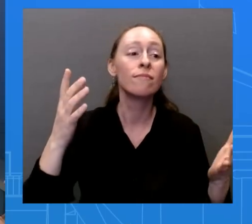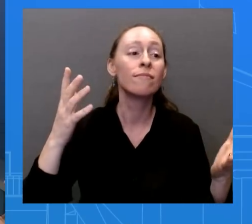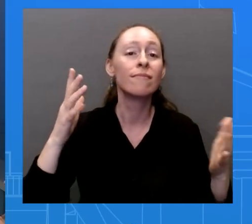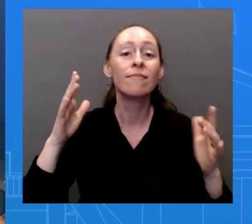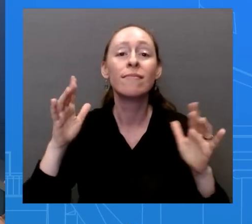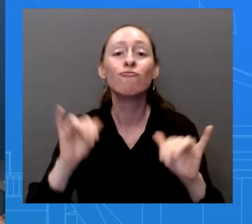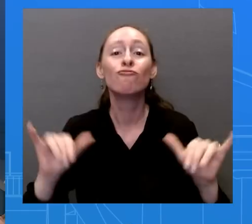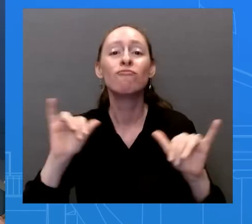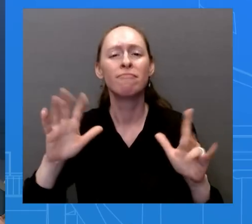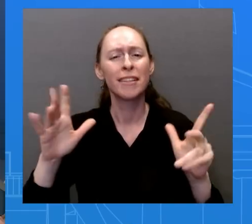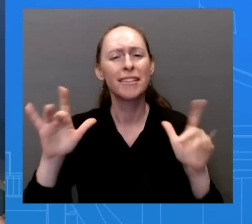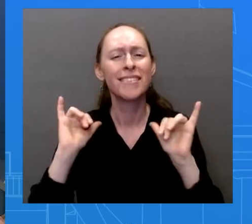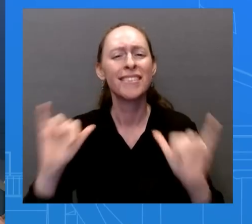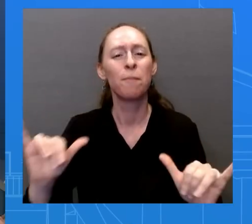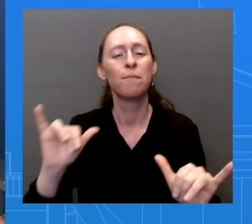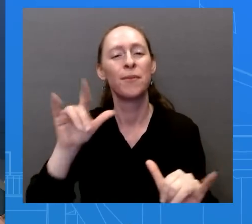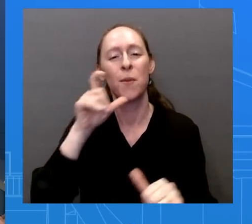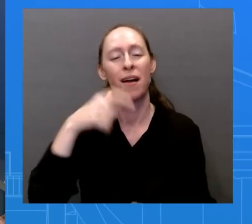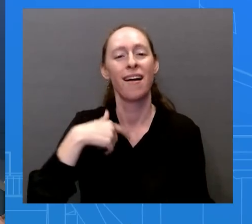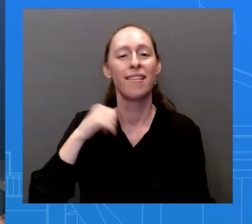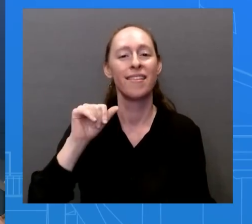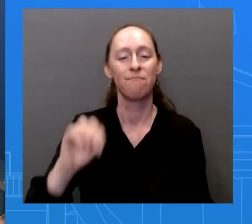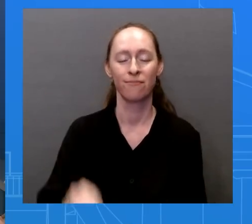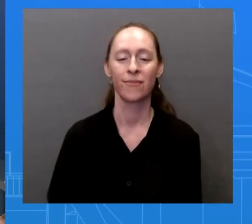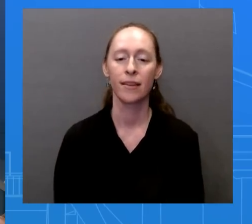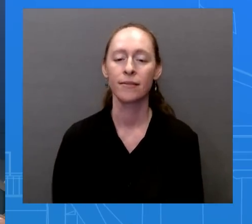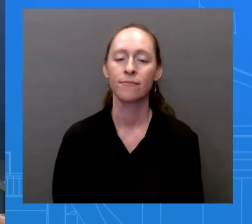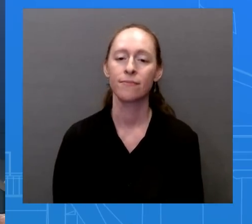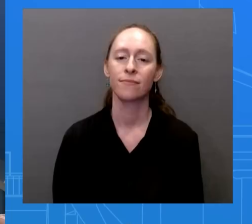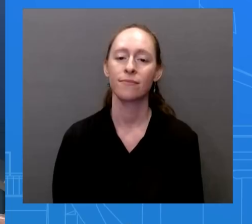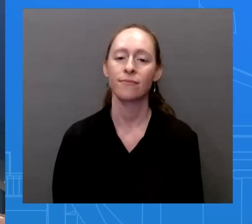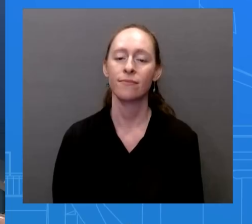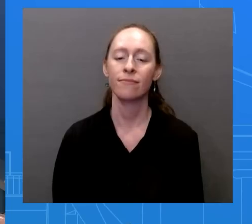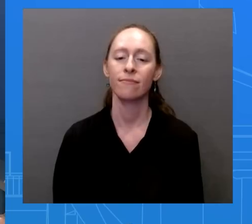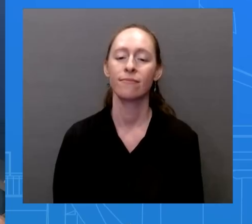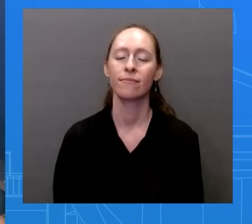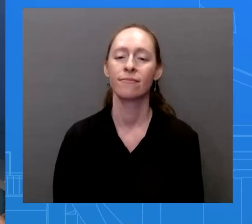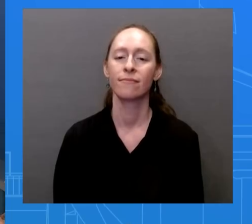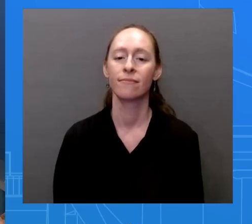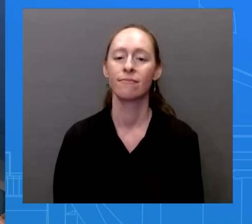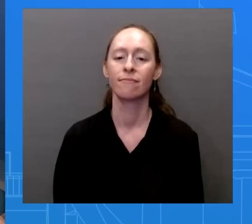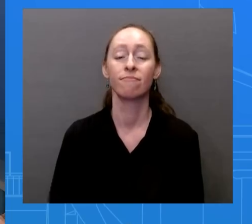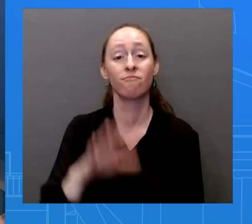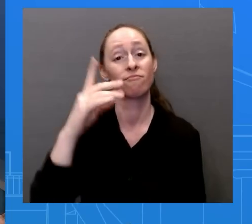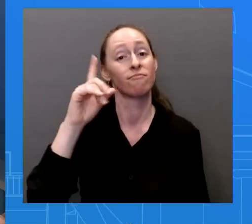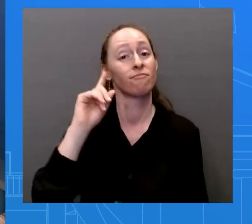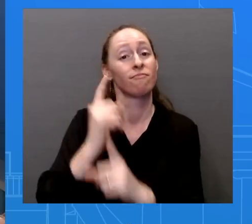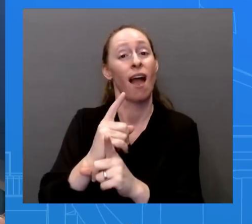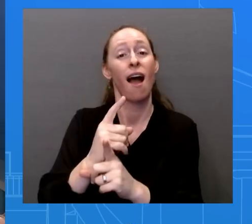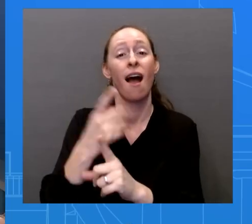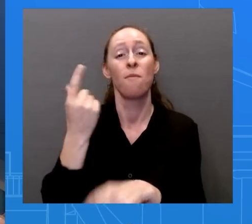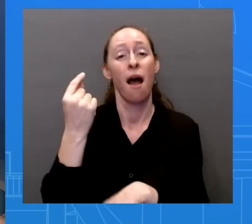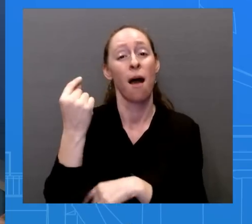and the promise that you can achieve your dreams no matter your race, sex, country of origin,